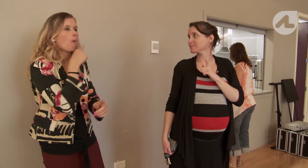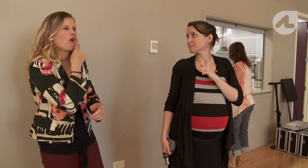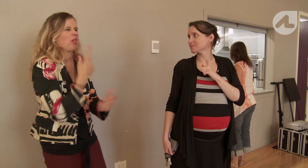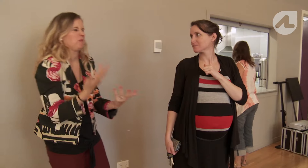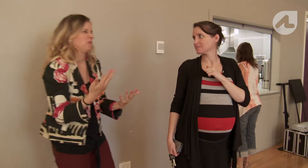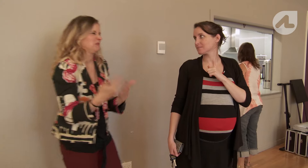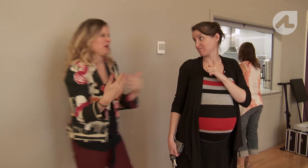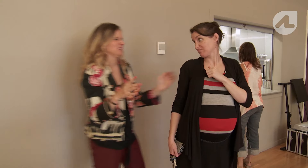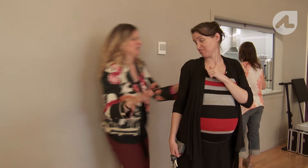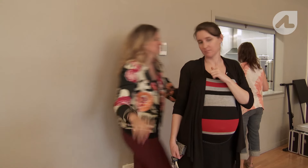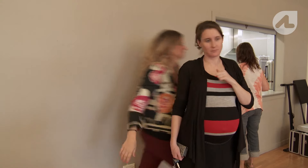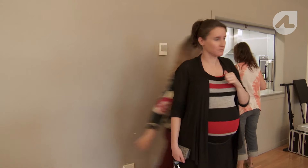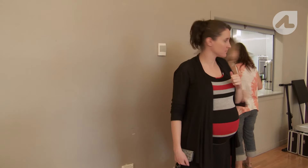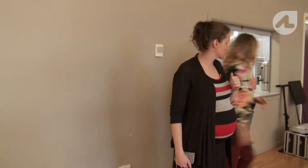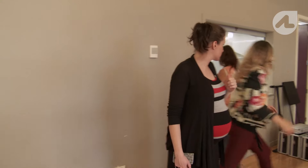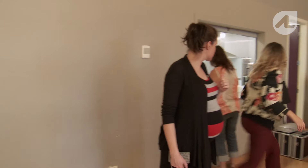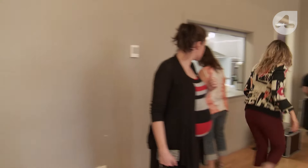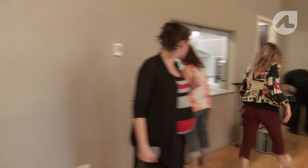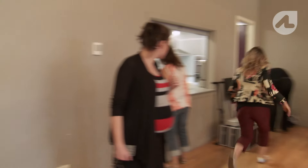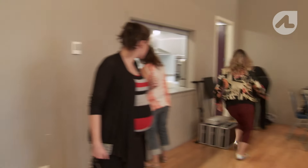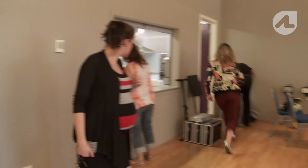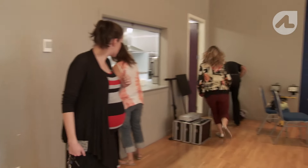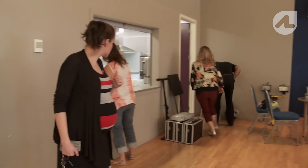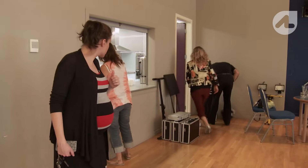It doesn't matter if they're a boy or a girl. Oh, hold on...